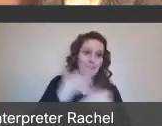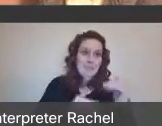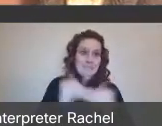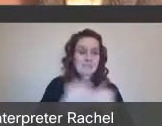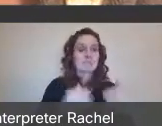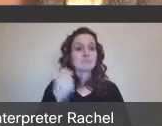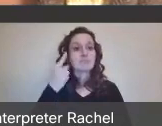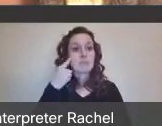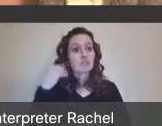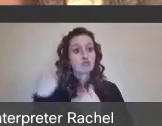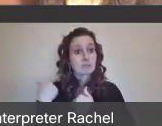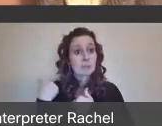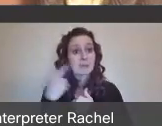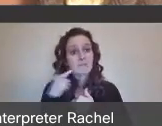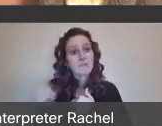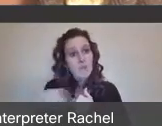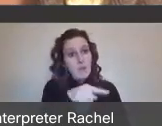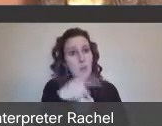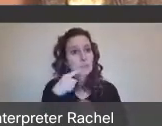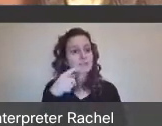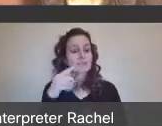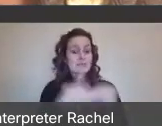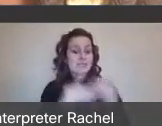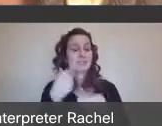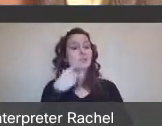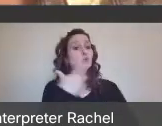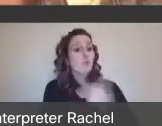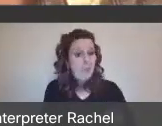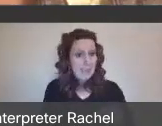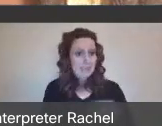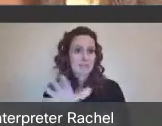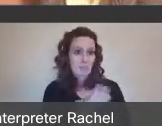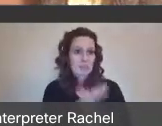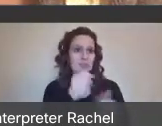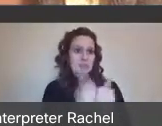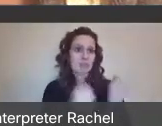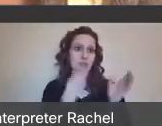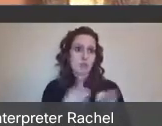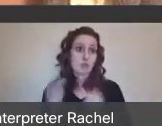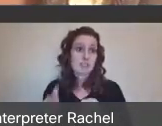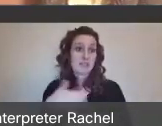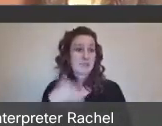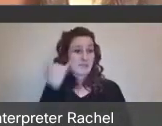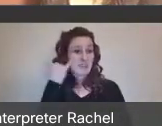those facilities to vaccinate those individuals. If they tell those individuals that they do not have